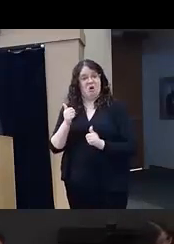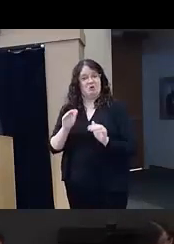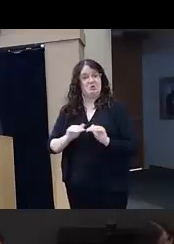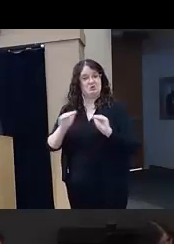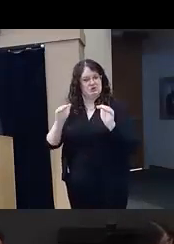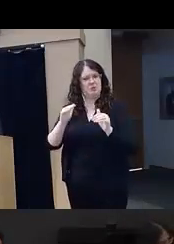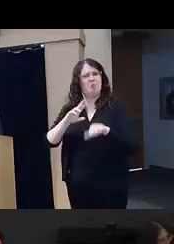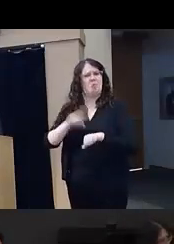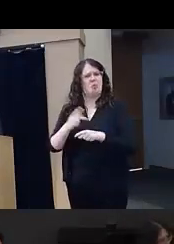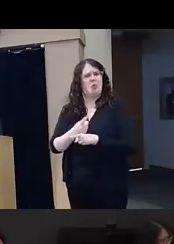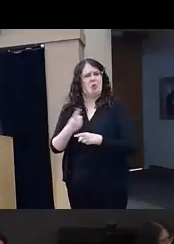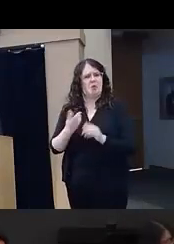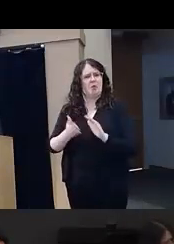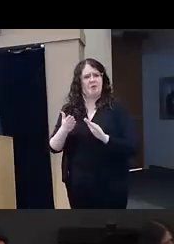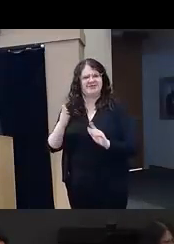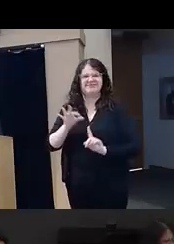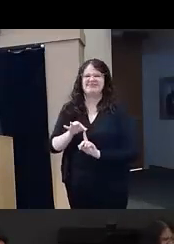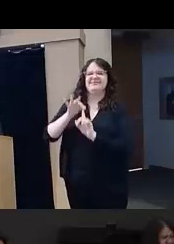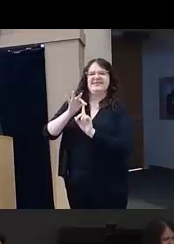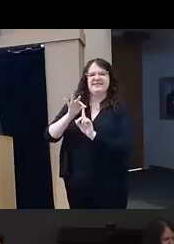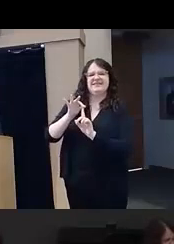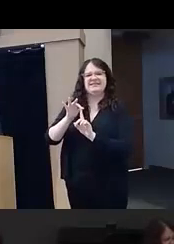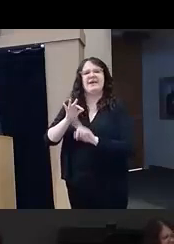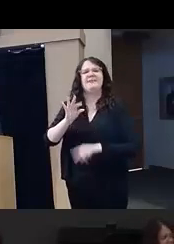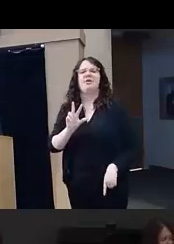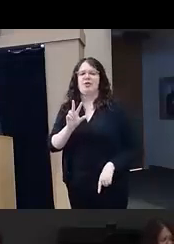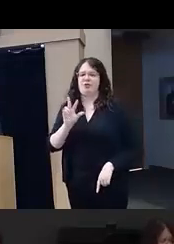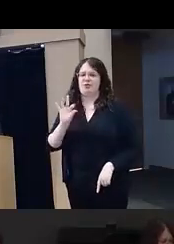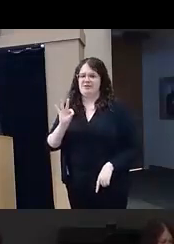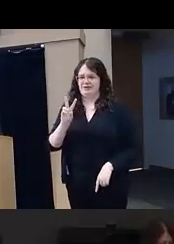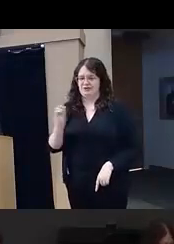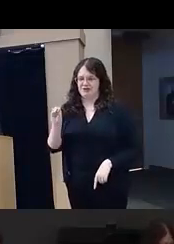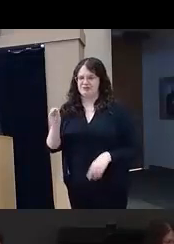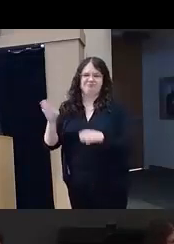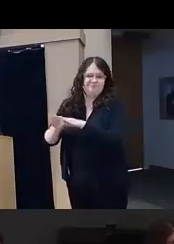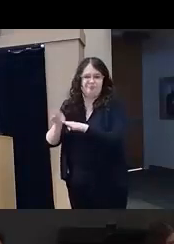200 that's shut down for the next three to four weeks four nine thousand which for the first time